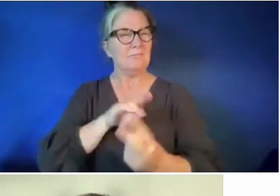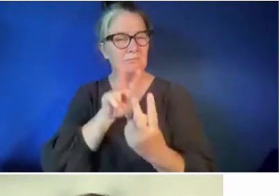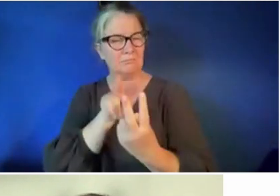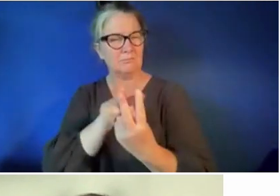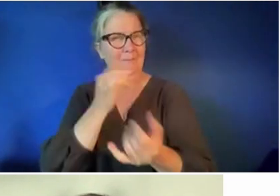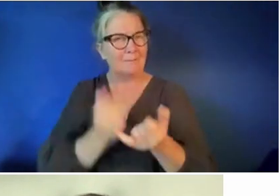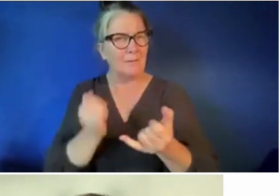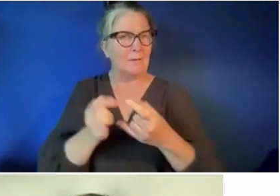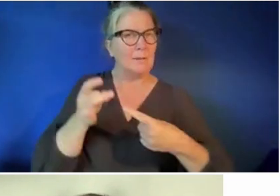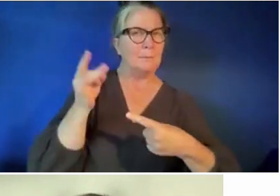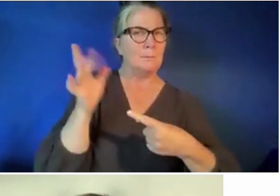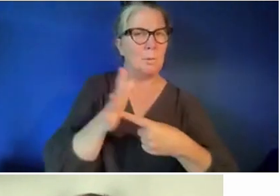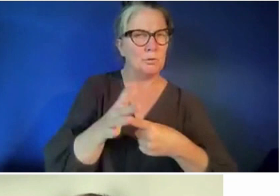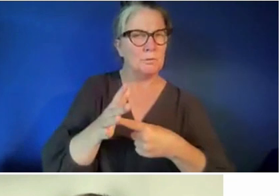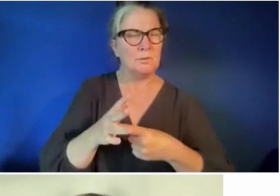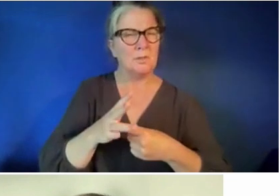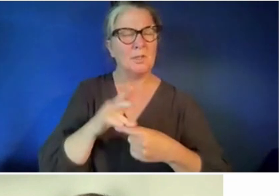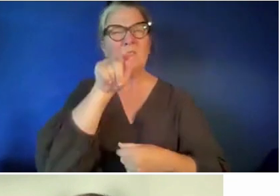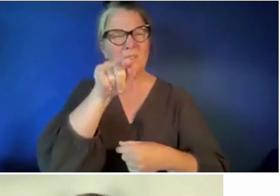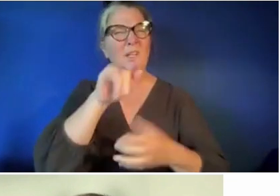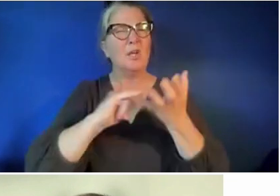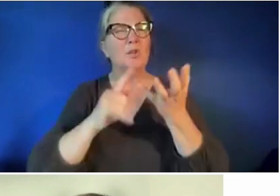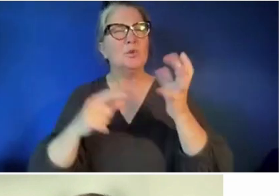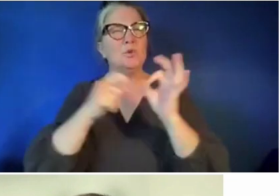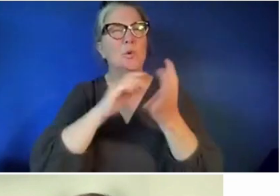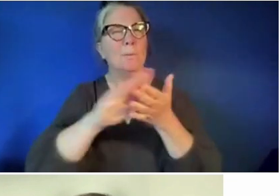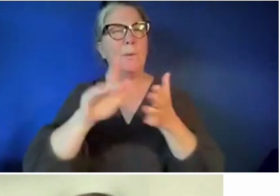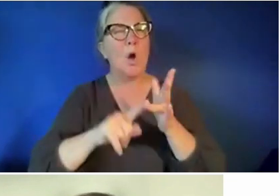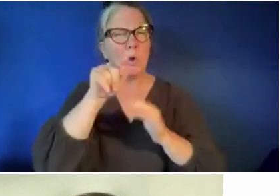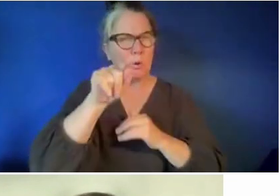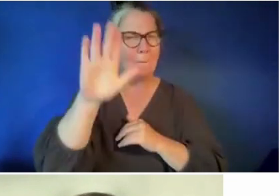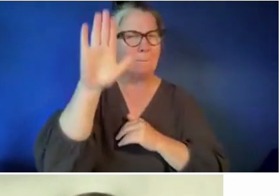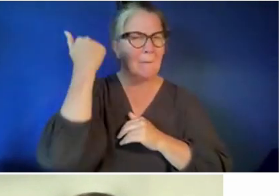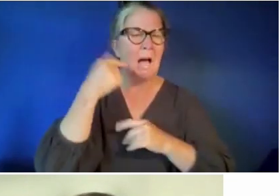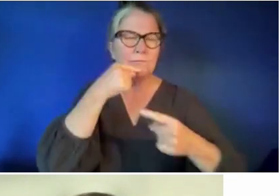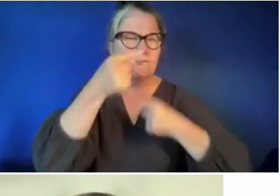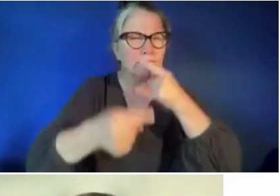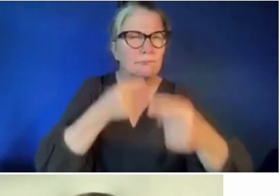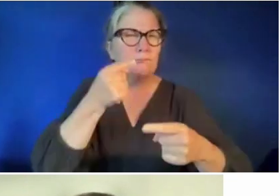but I think more specifically, I'd like to ask the panel, what advice can you share with teams